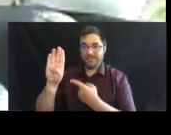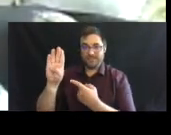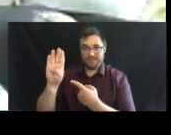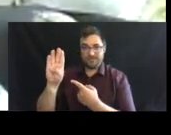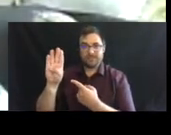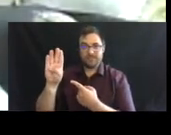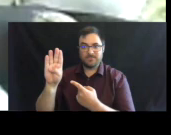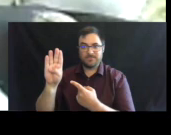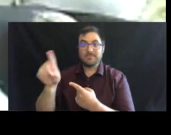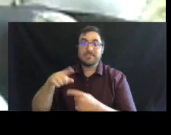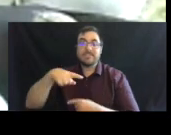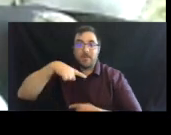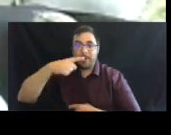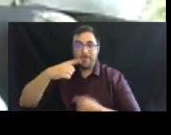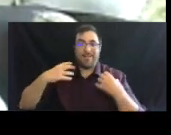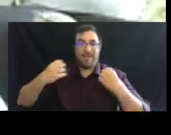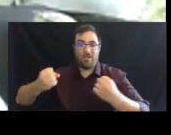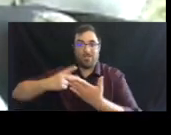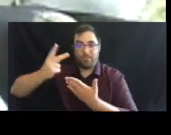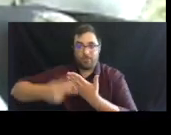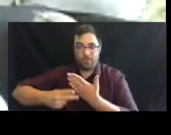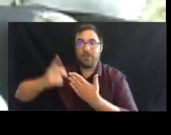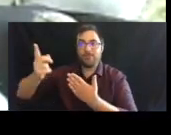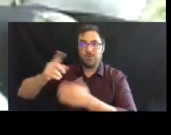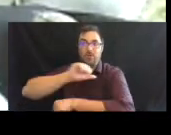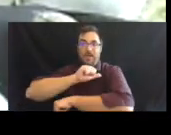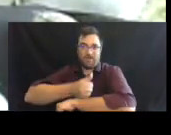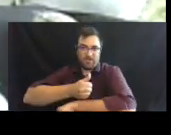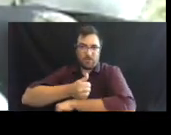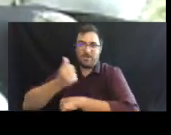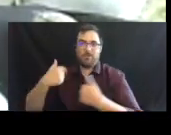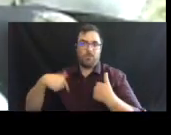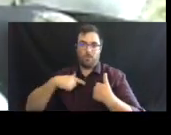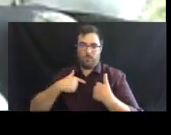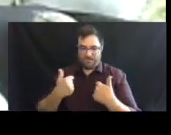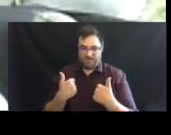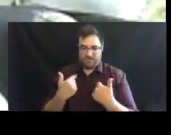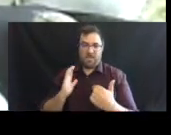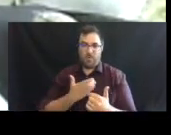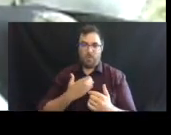a public health program. So under public health authority, we don't fall under the